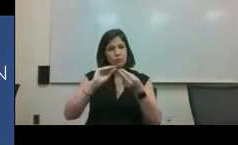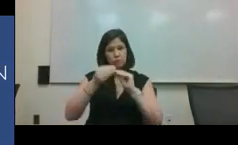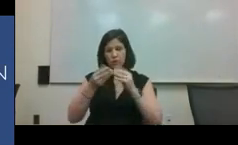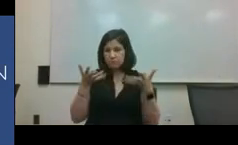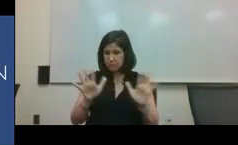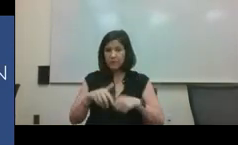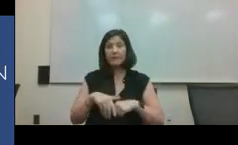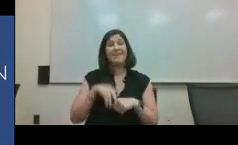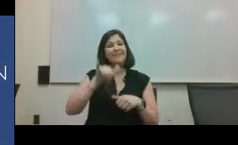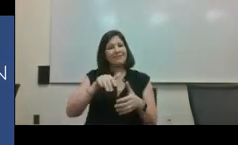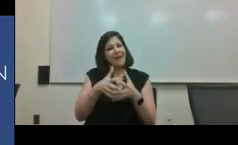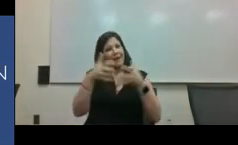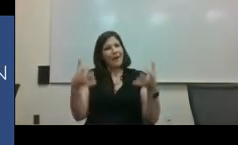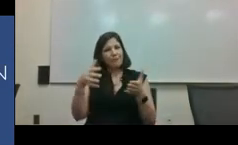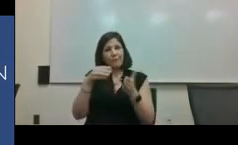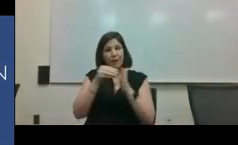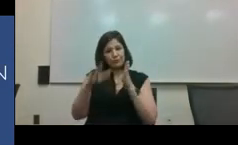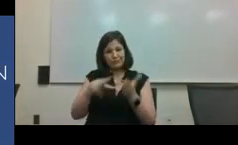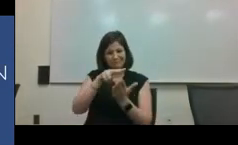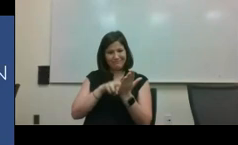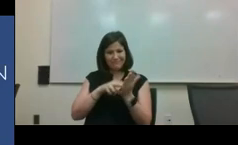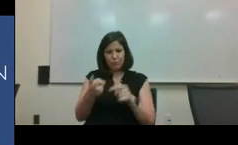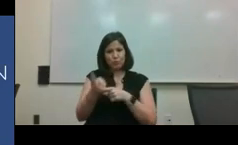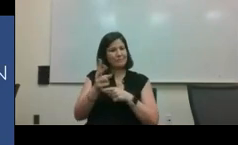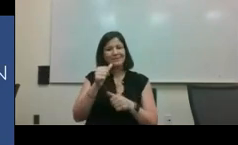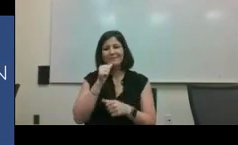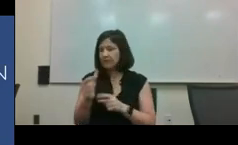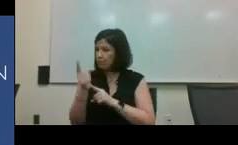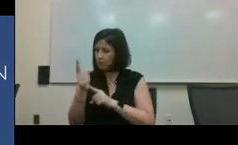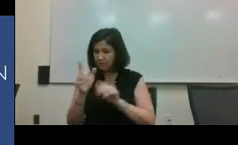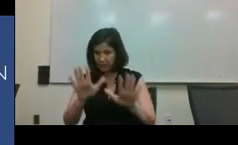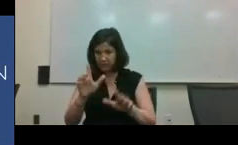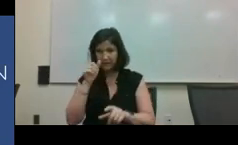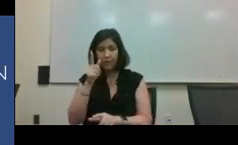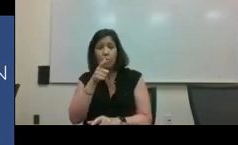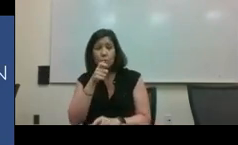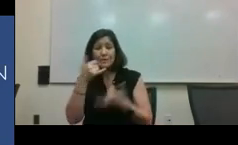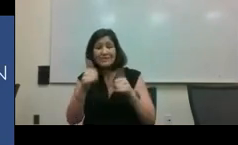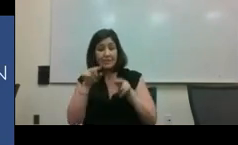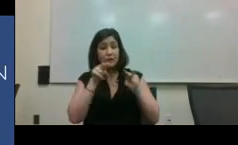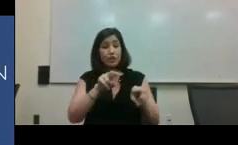And so this is how much the students read in two minutes, not one. For those of you still looking at EGRA reports